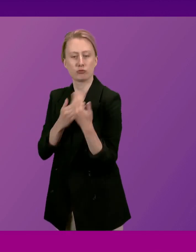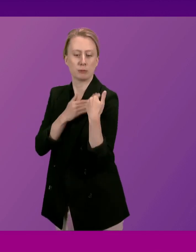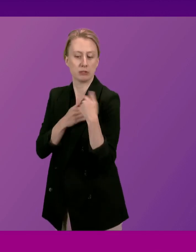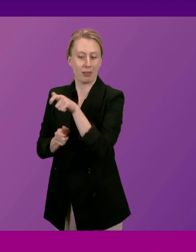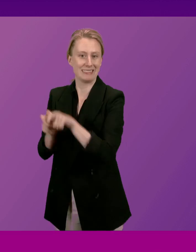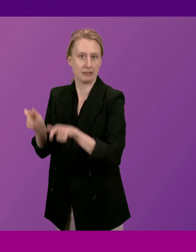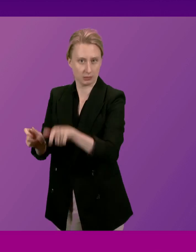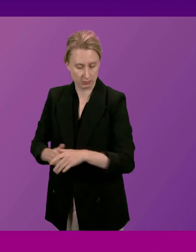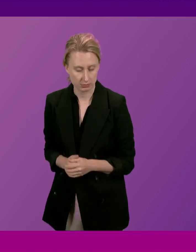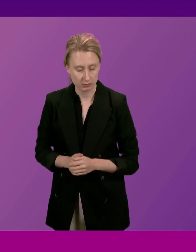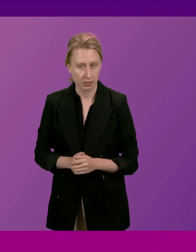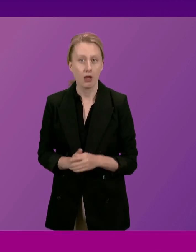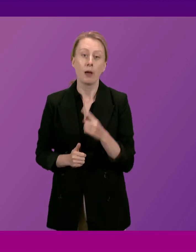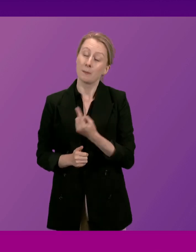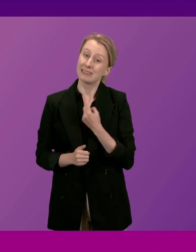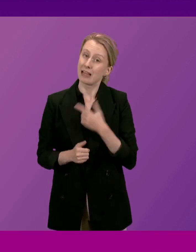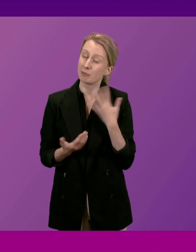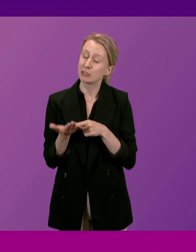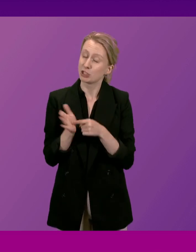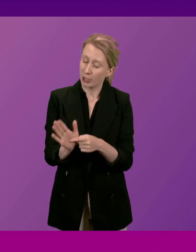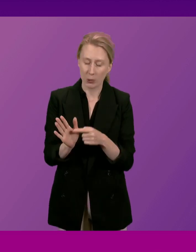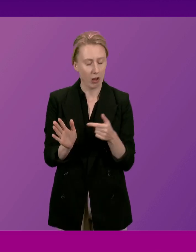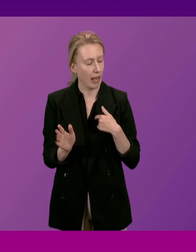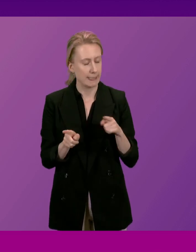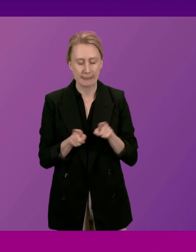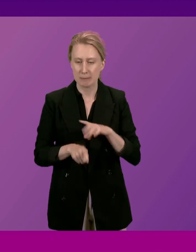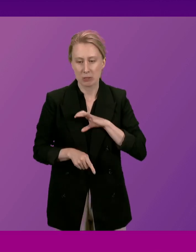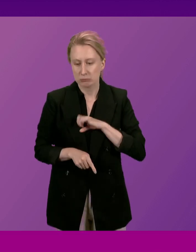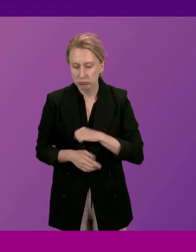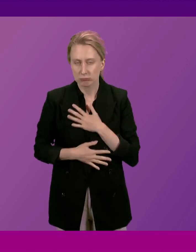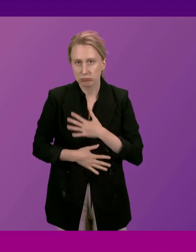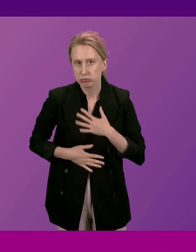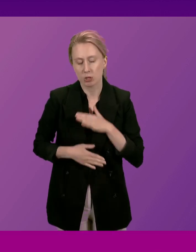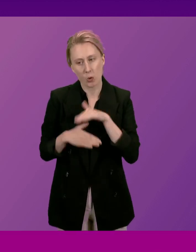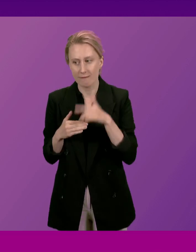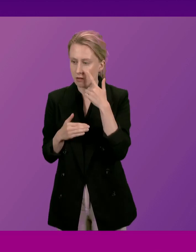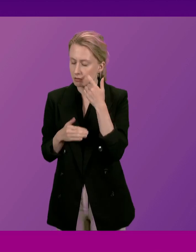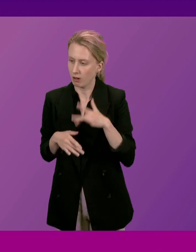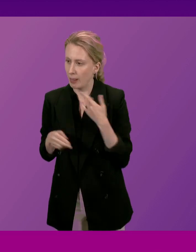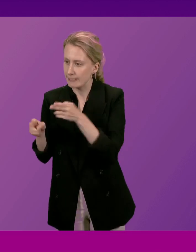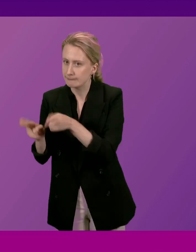As I indicated, I share the devastation about the loss of young lives as a consequence of